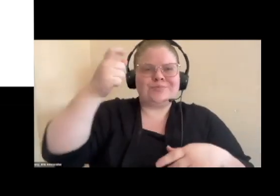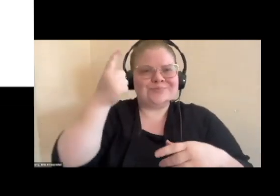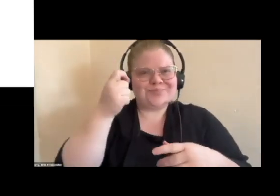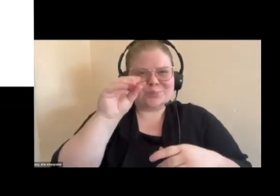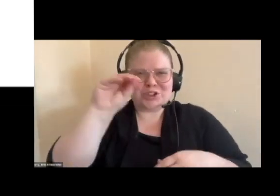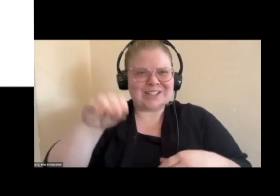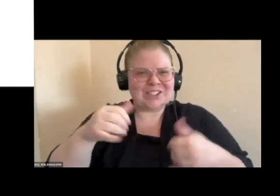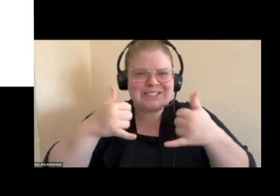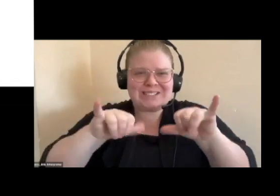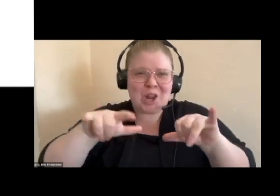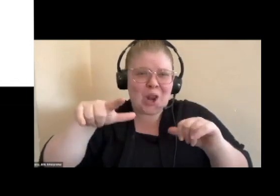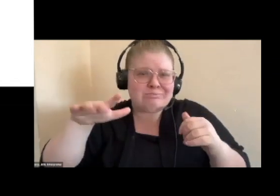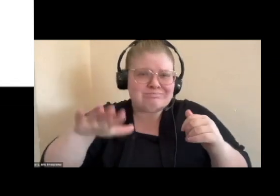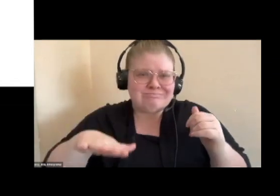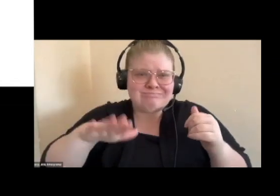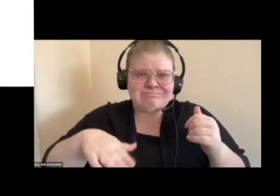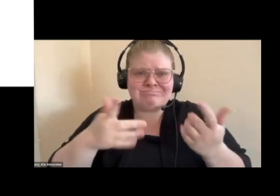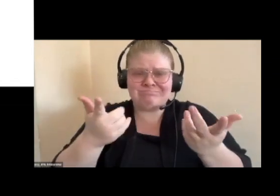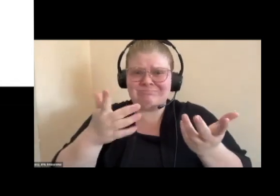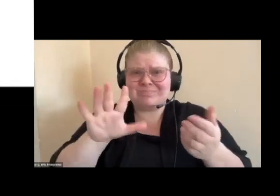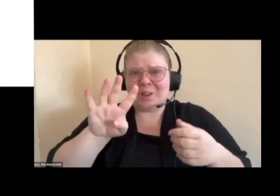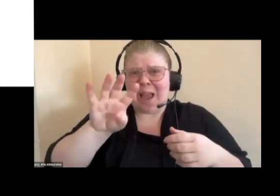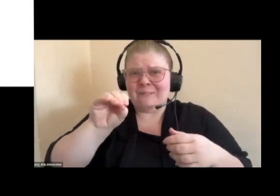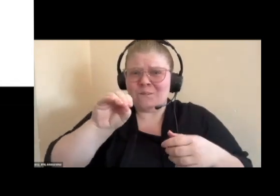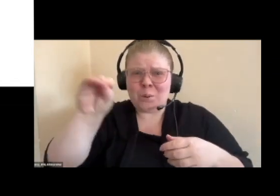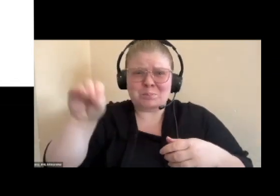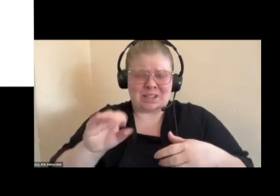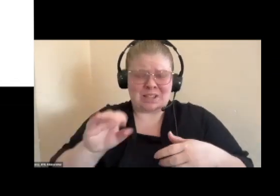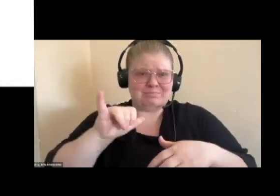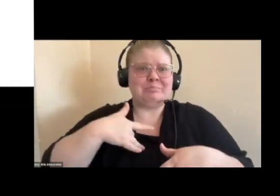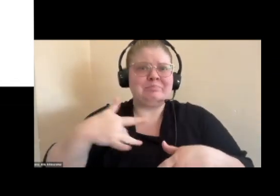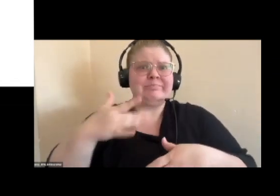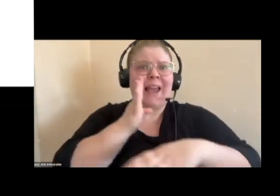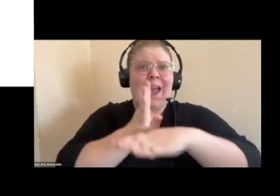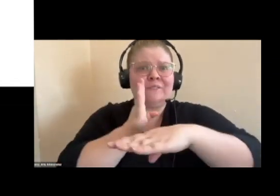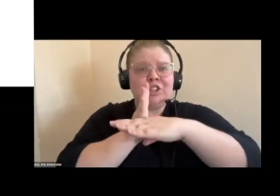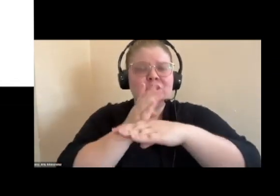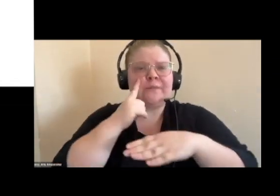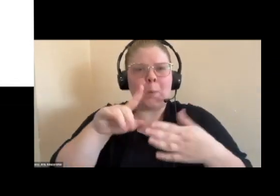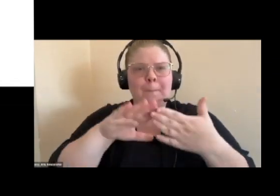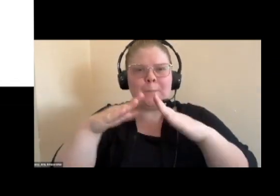About 40% I think is the average of community spending.